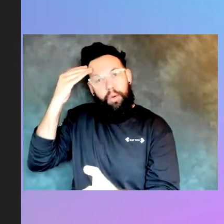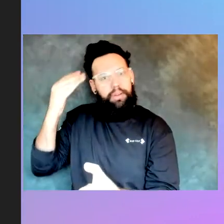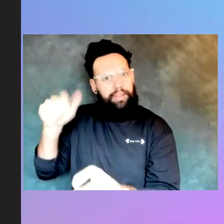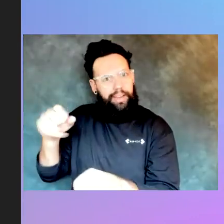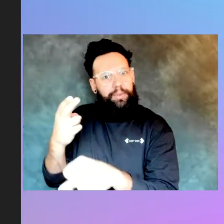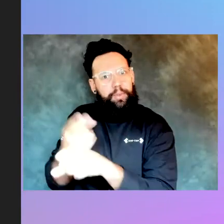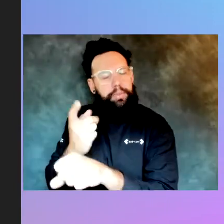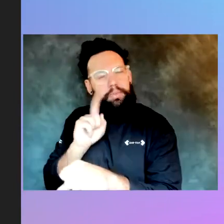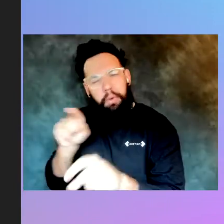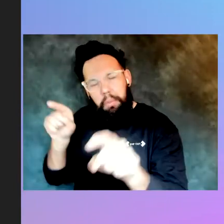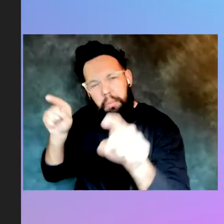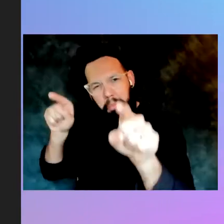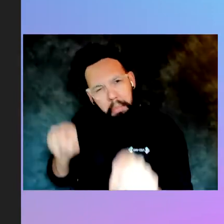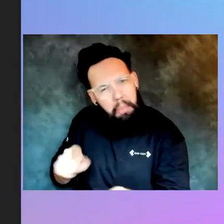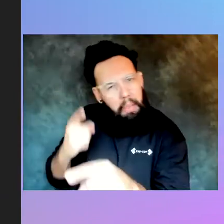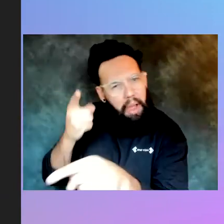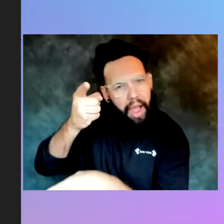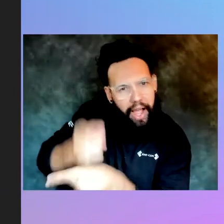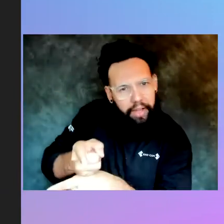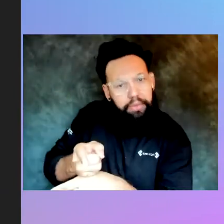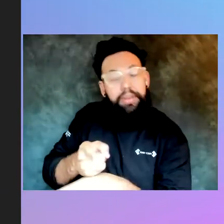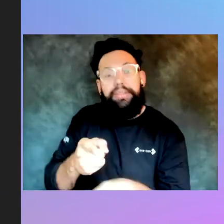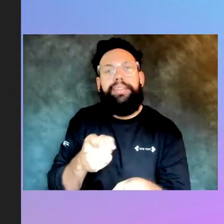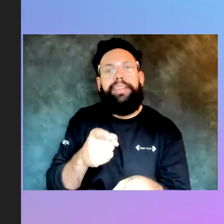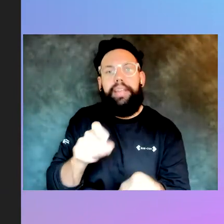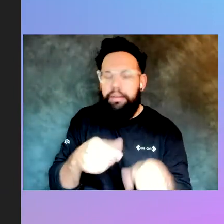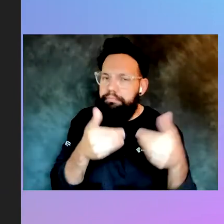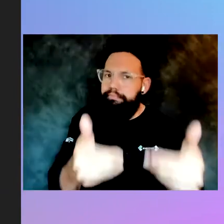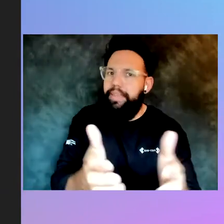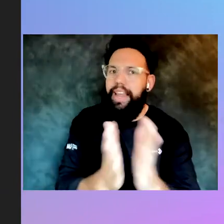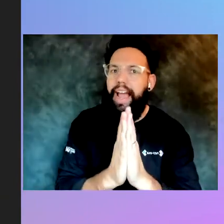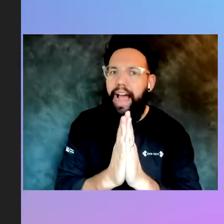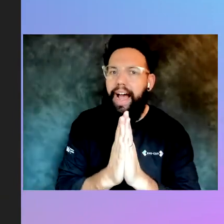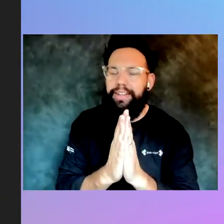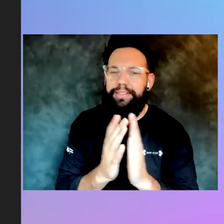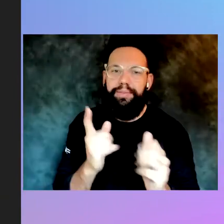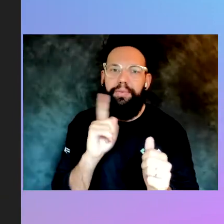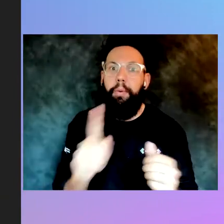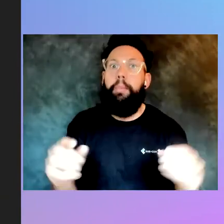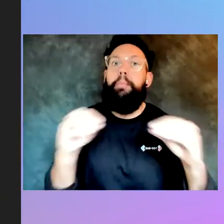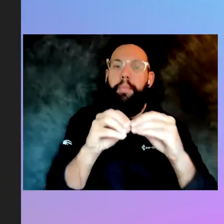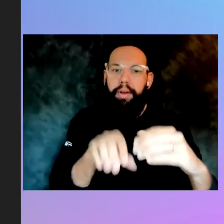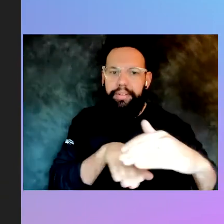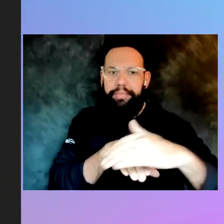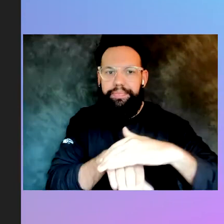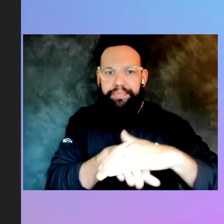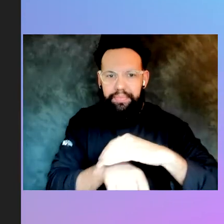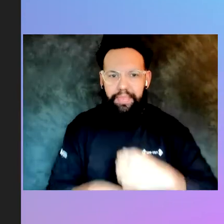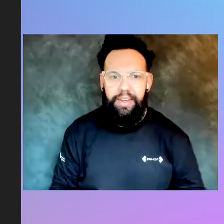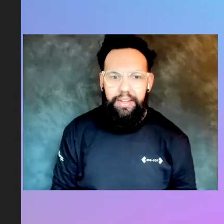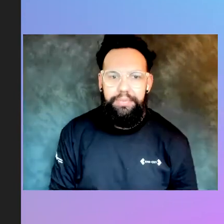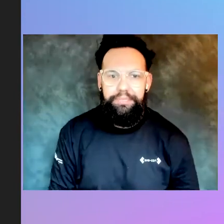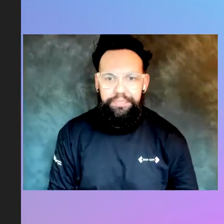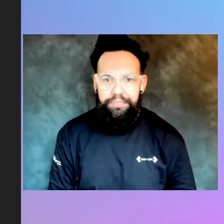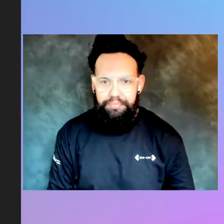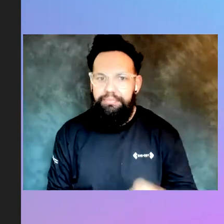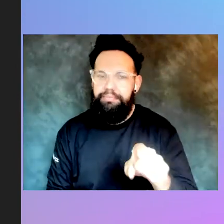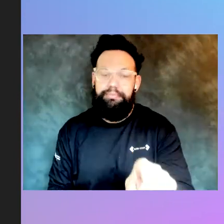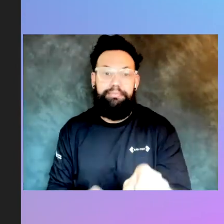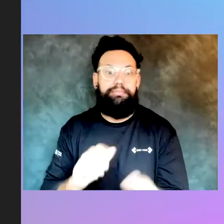copilot chat to make the table more accessible. Love that it calls out the importance of accessibility in web